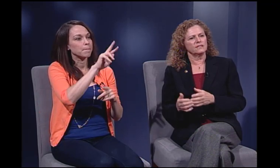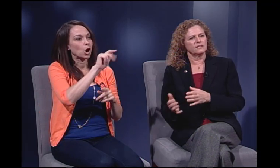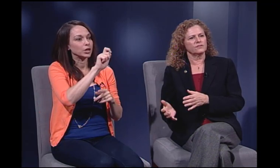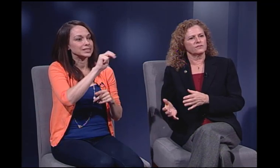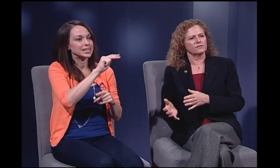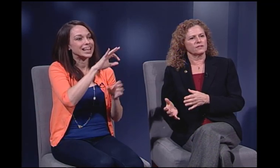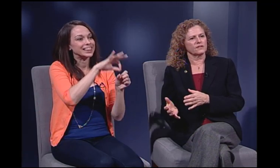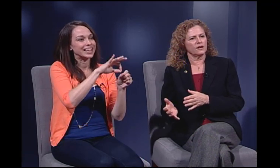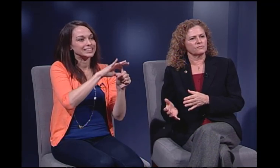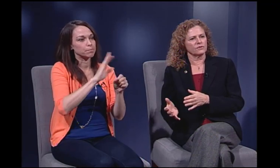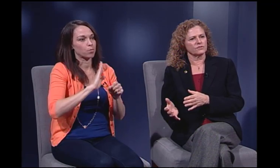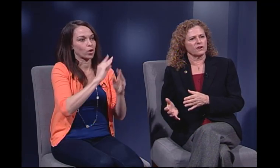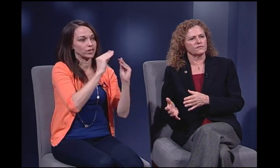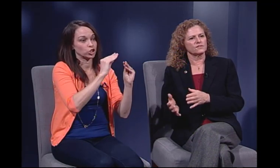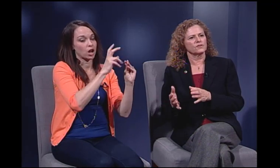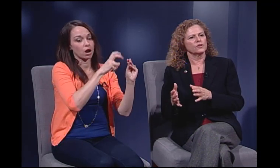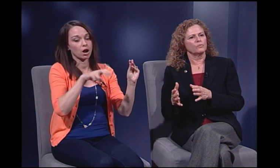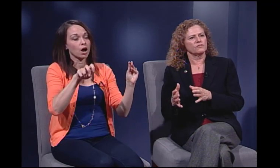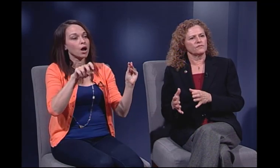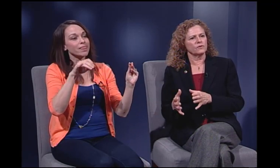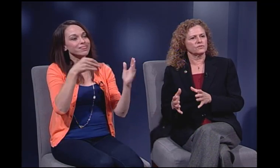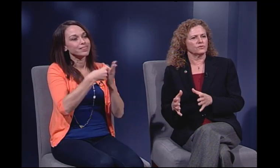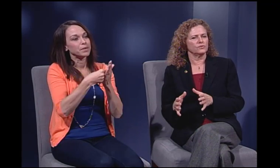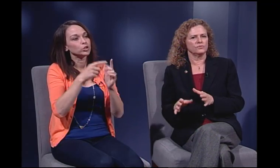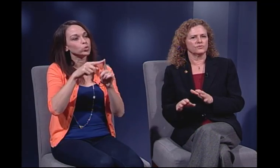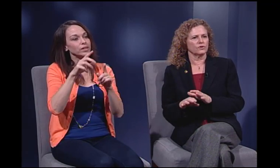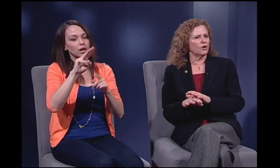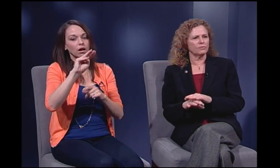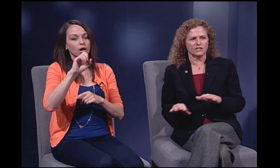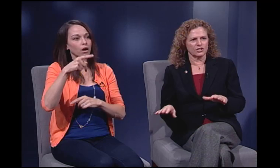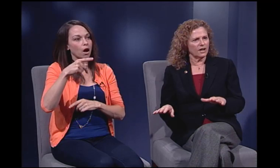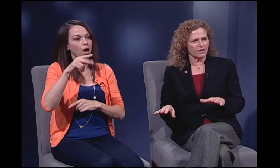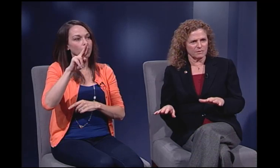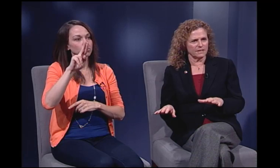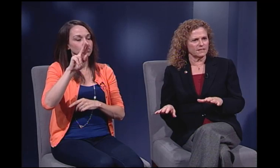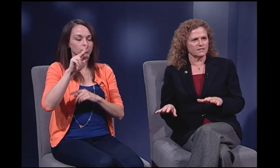under the comptroller's office with folks whose only job is